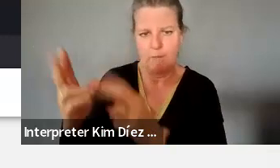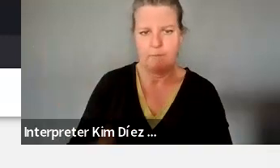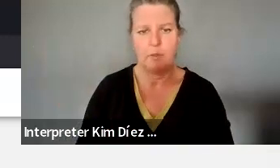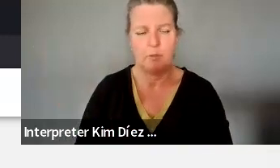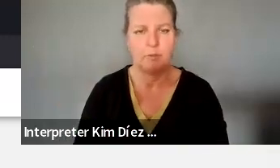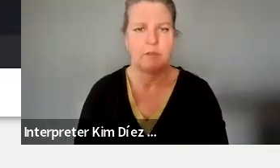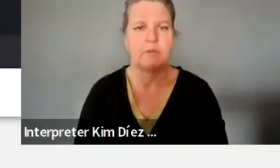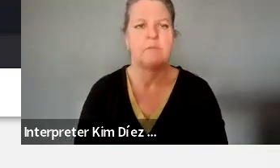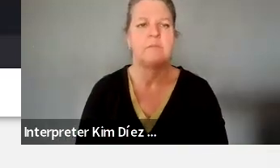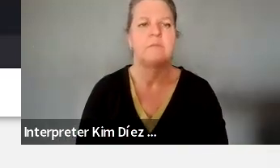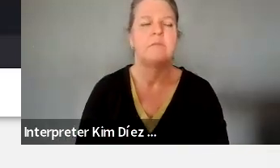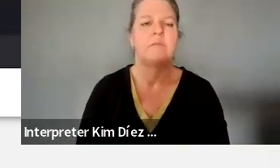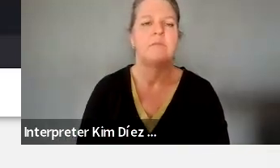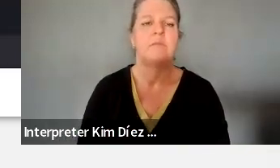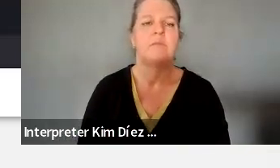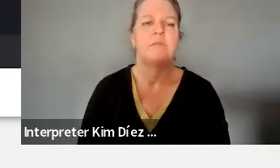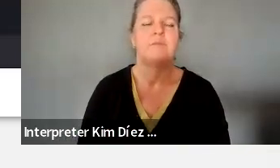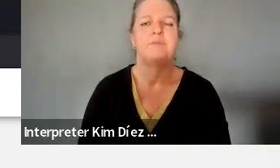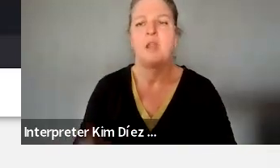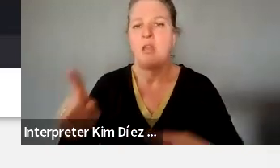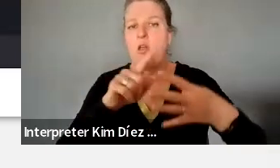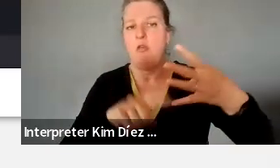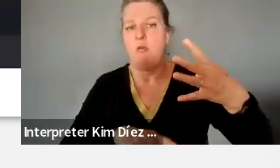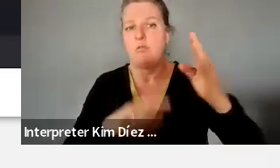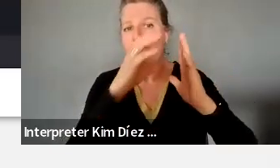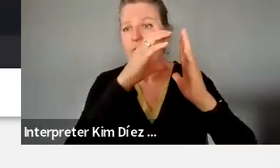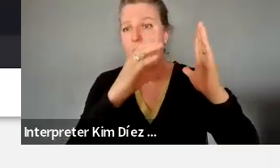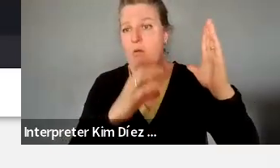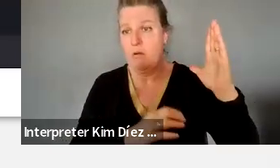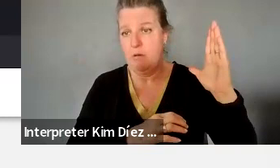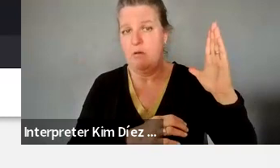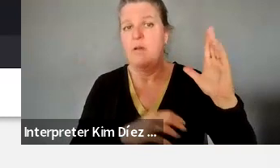So these four sections are broken down with instructions for you.